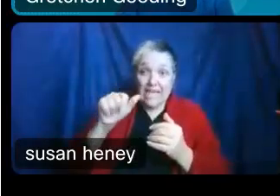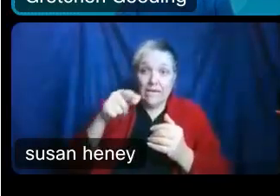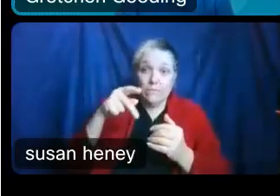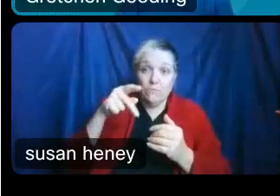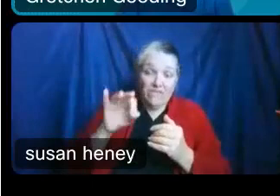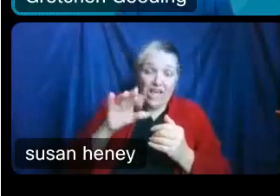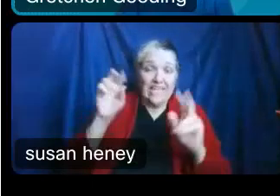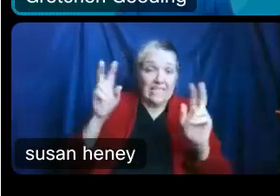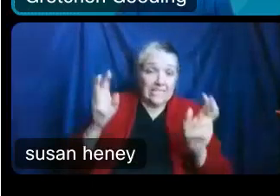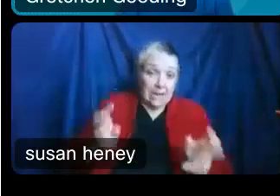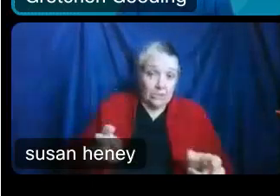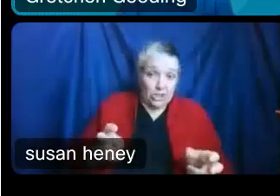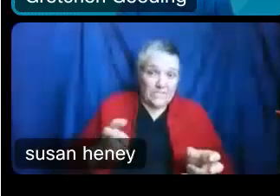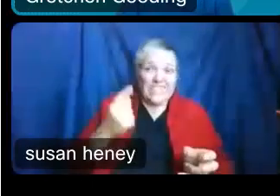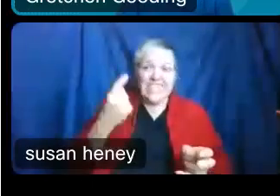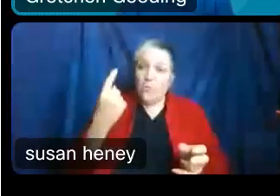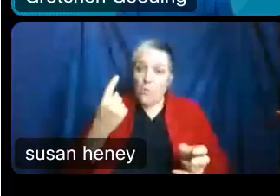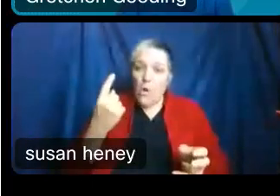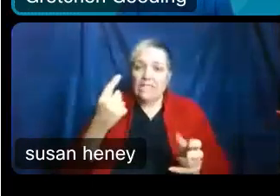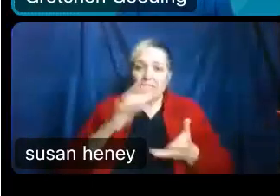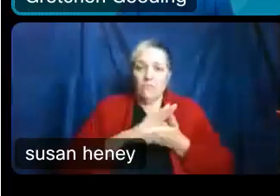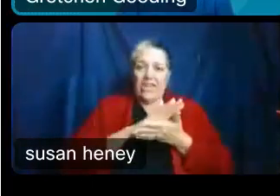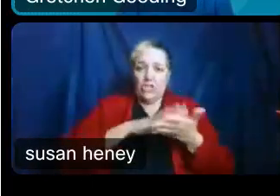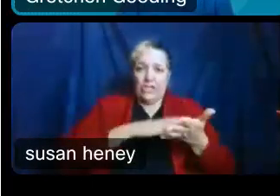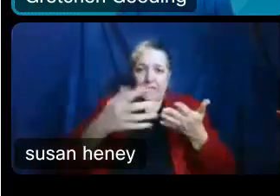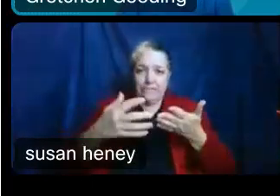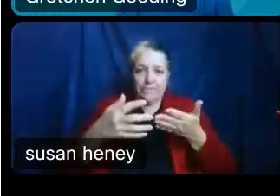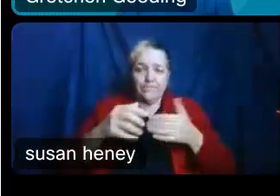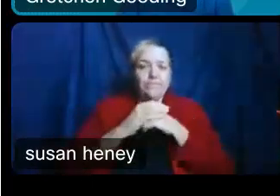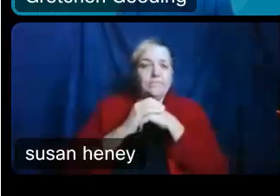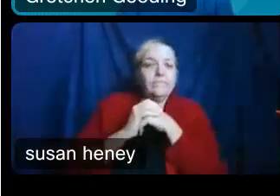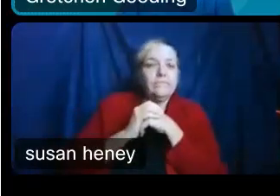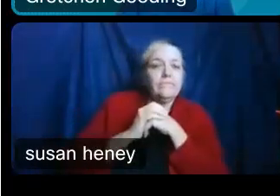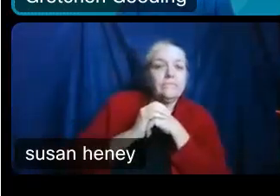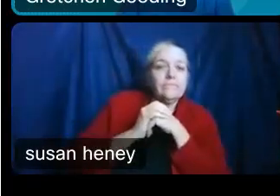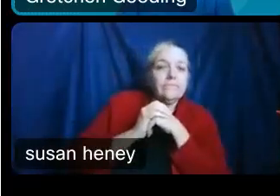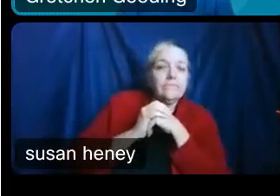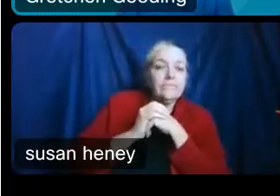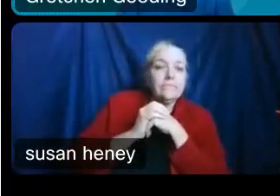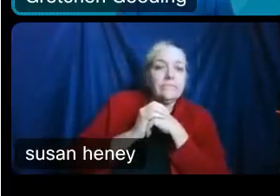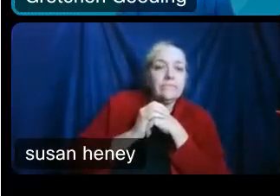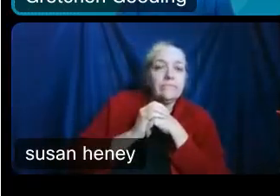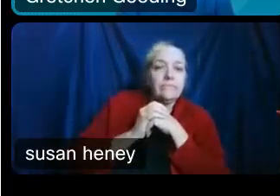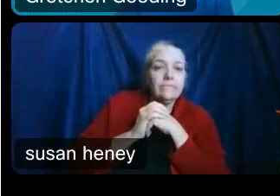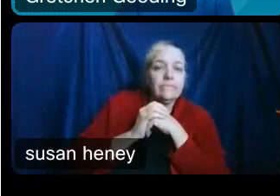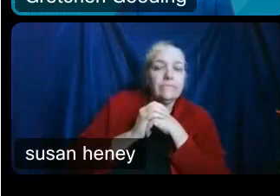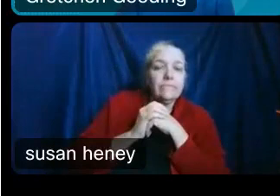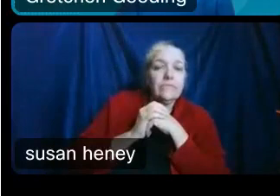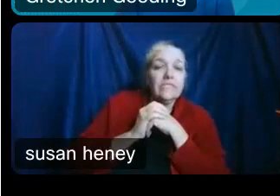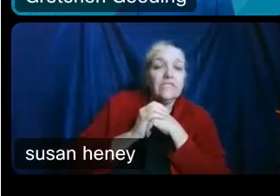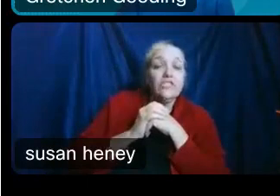in one spreadsheet. This wraps up my piece of the 5-year prerelease